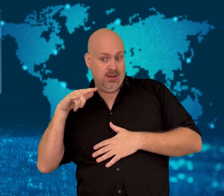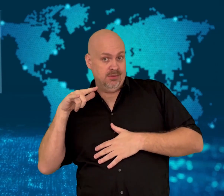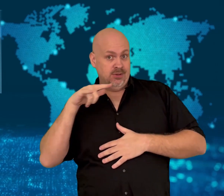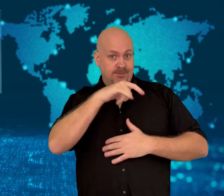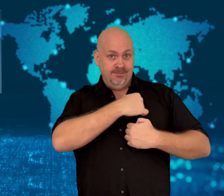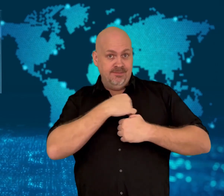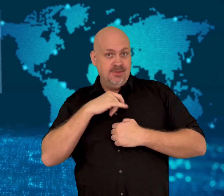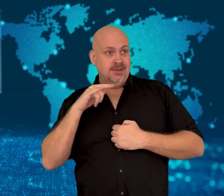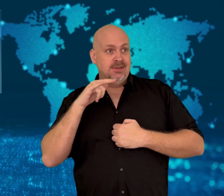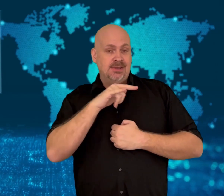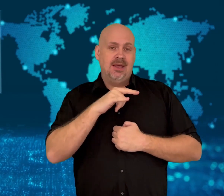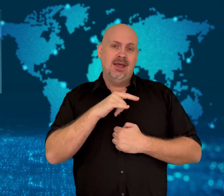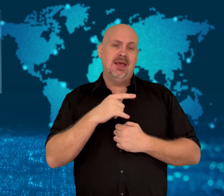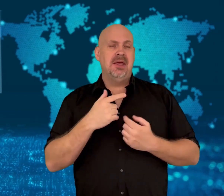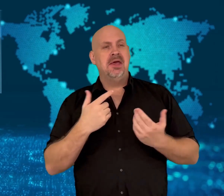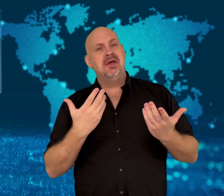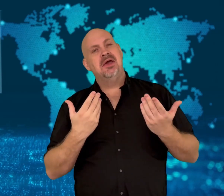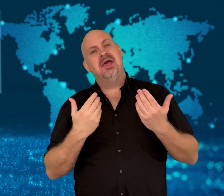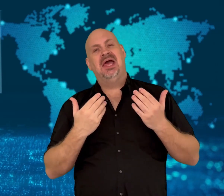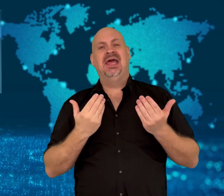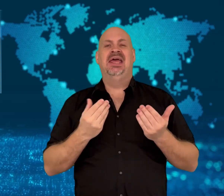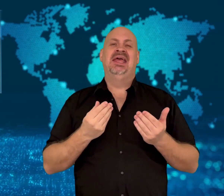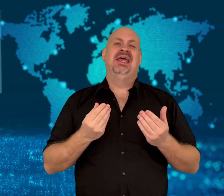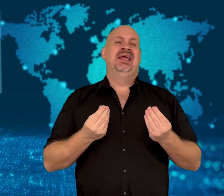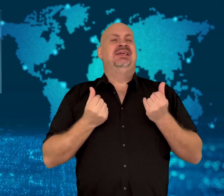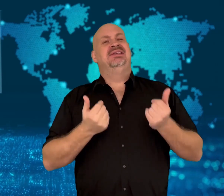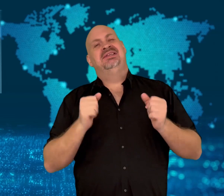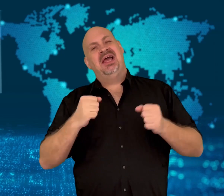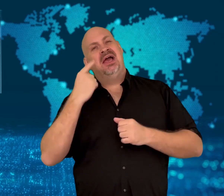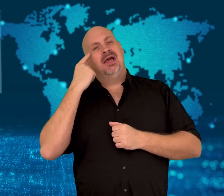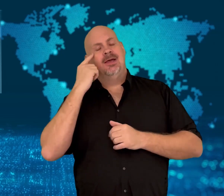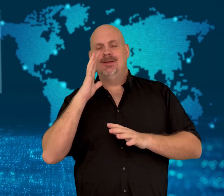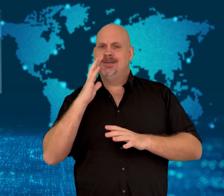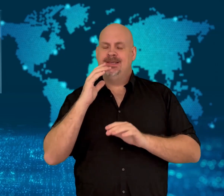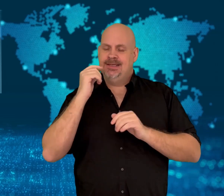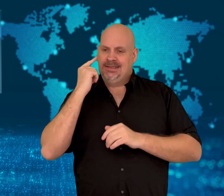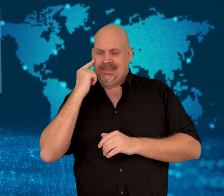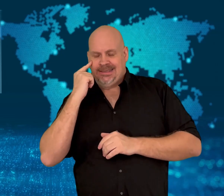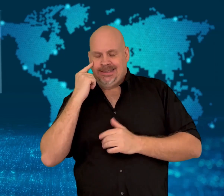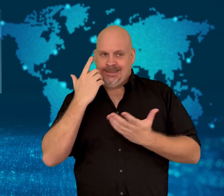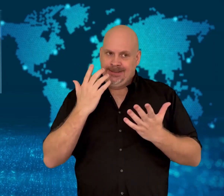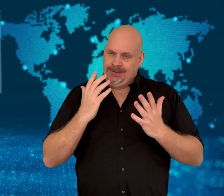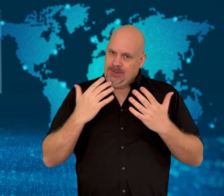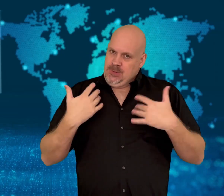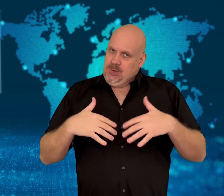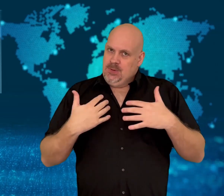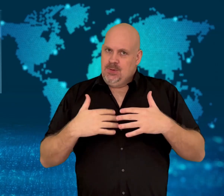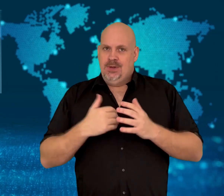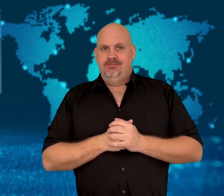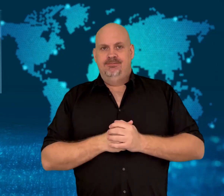The President's comments came after Ukraine President Zelensky's rare